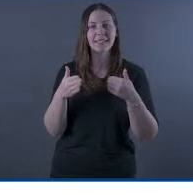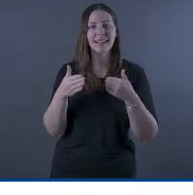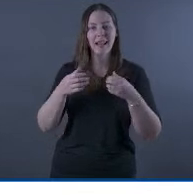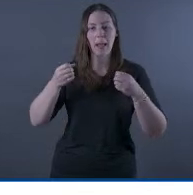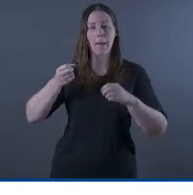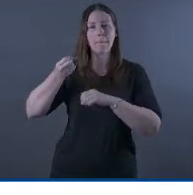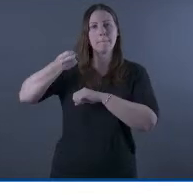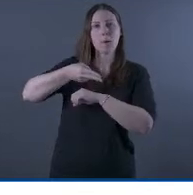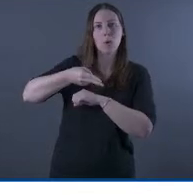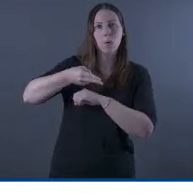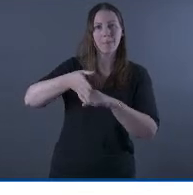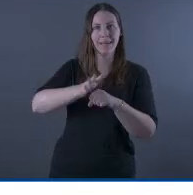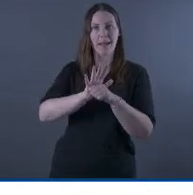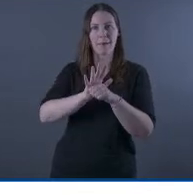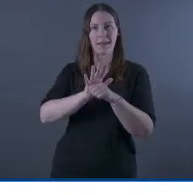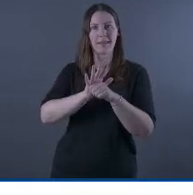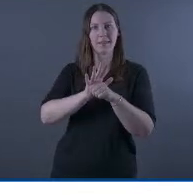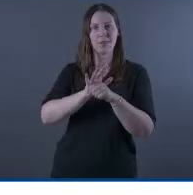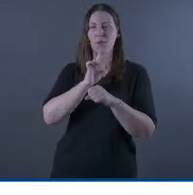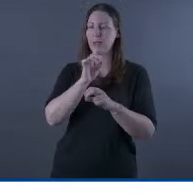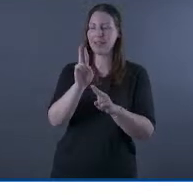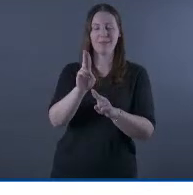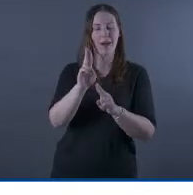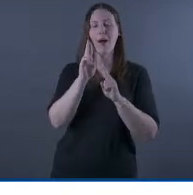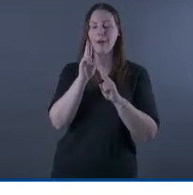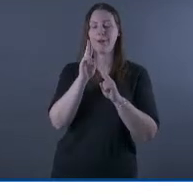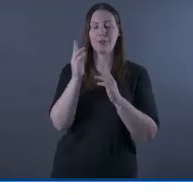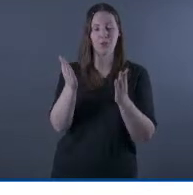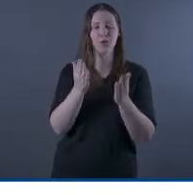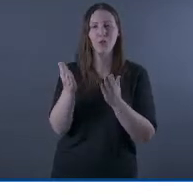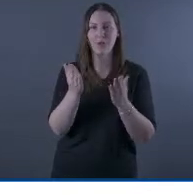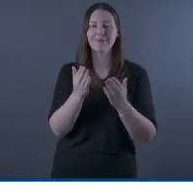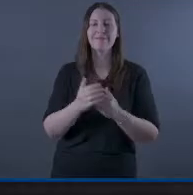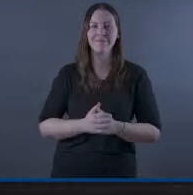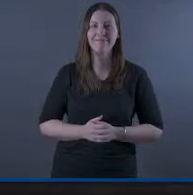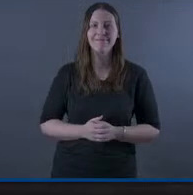through this, at that I'll hand it back to Erika. Thanks so much, Shanon.